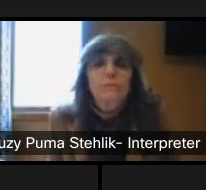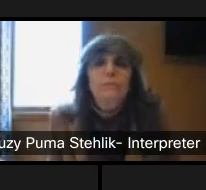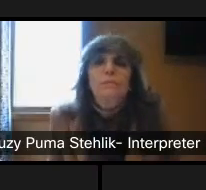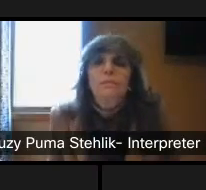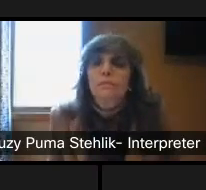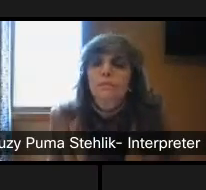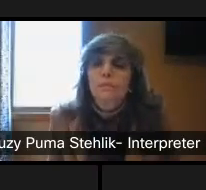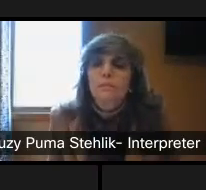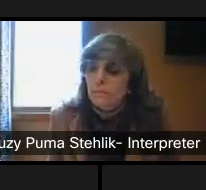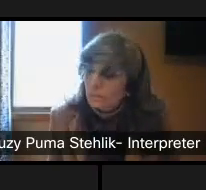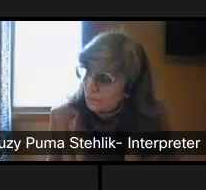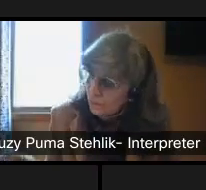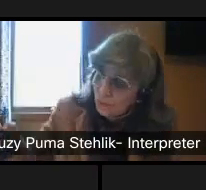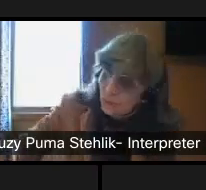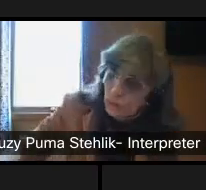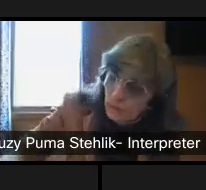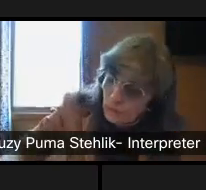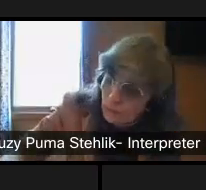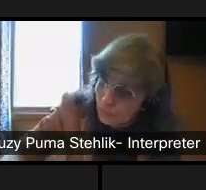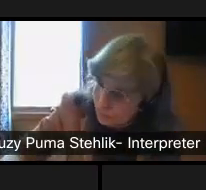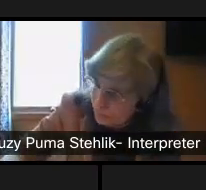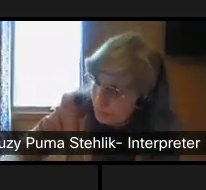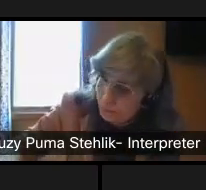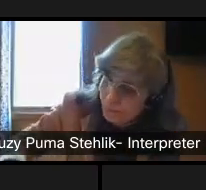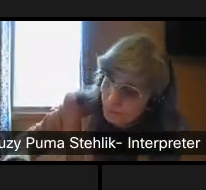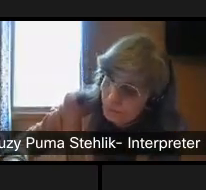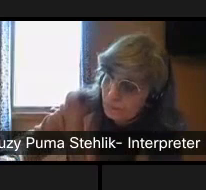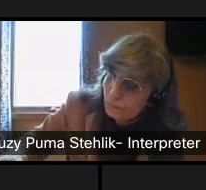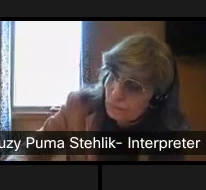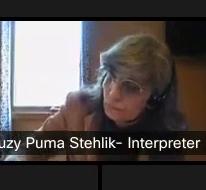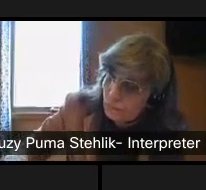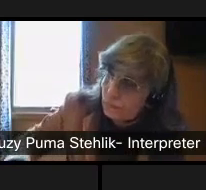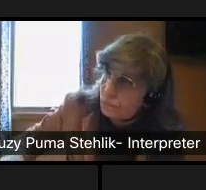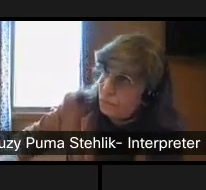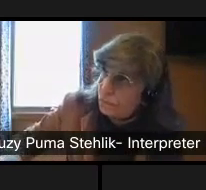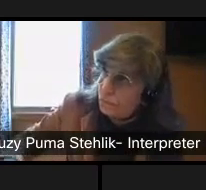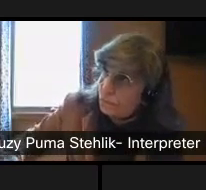Number 4, the partition I submitted fire, escape inspection.